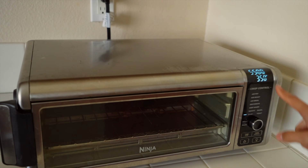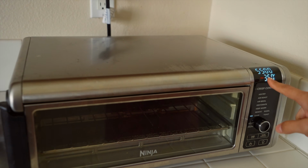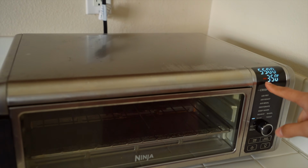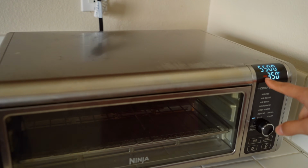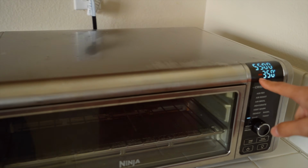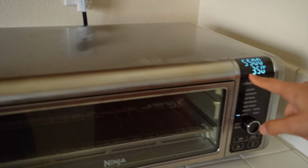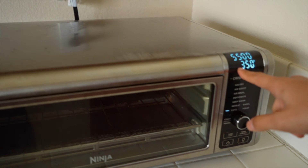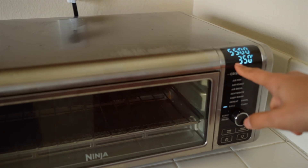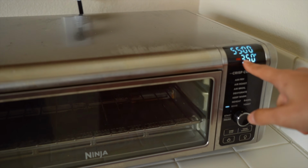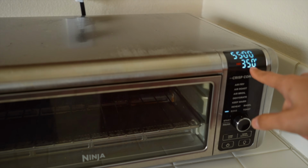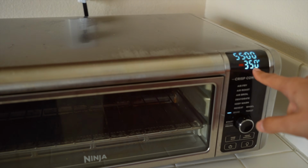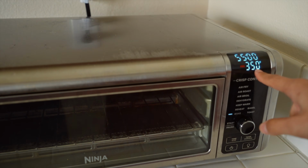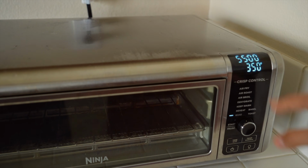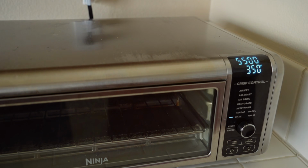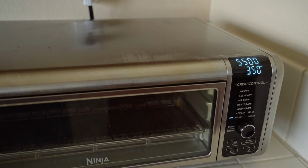preheat 350.